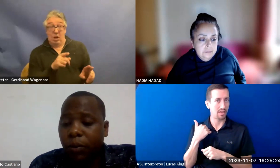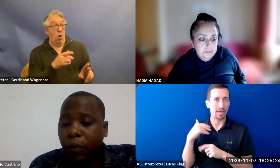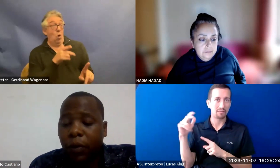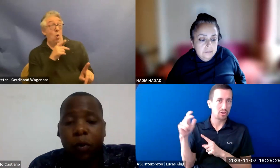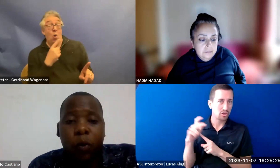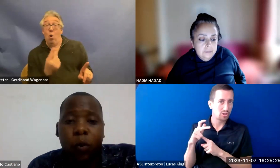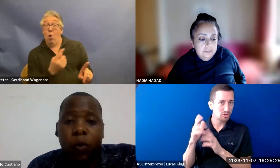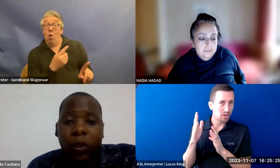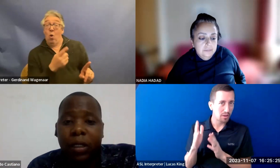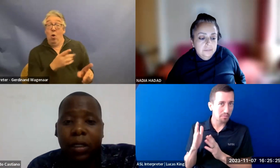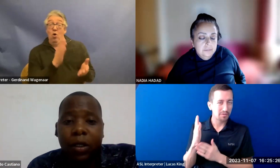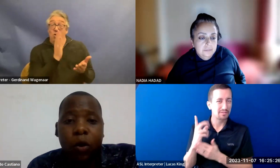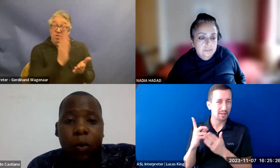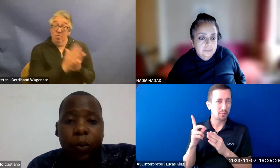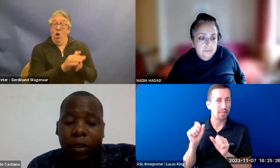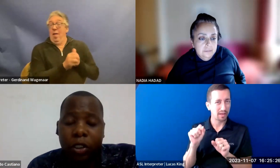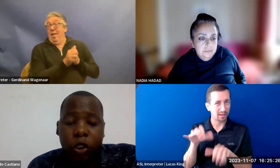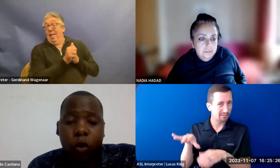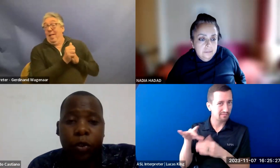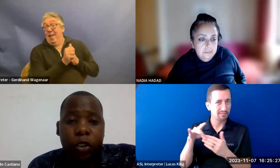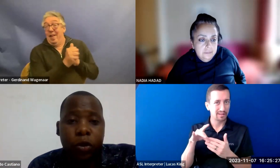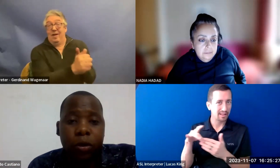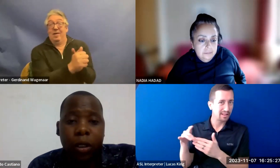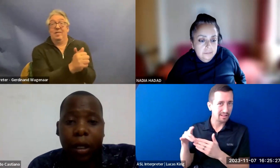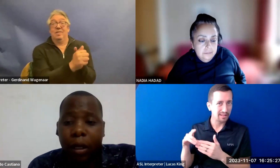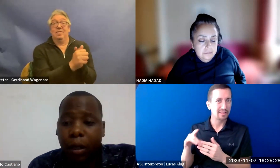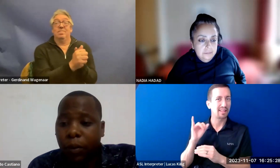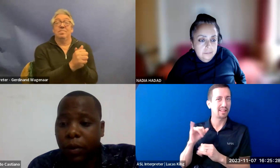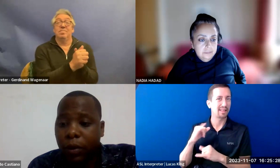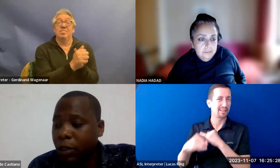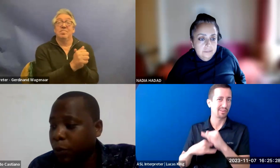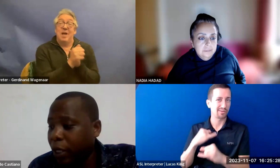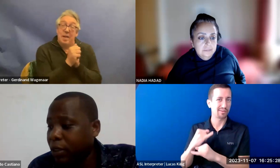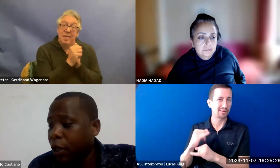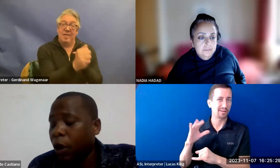in the international cooperation space